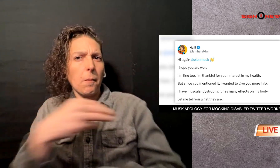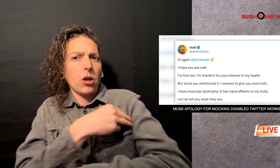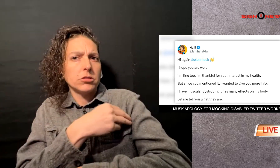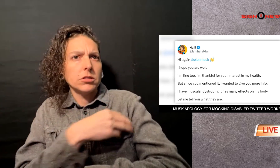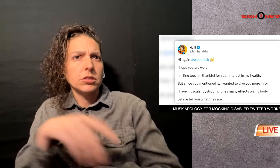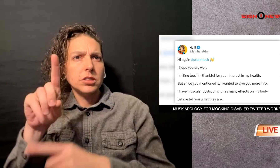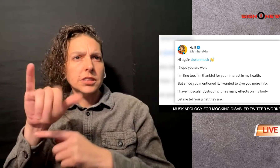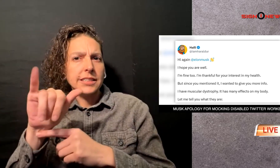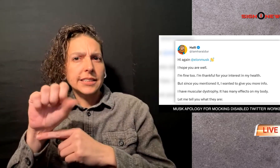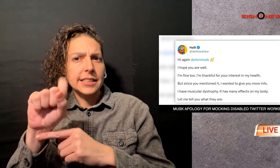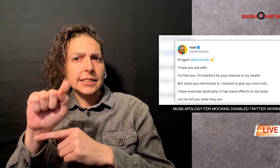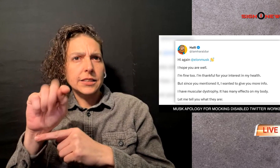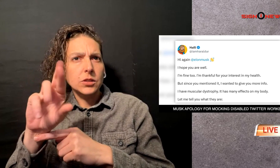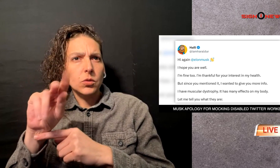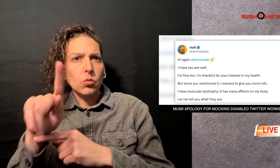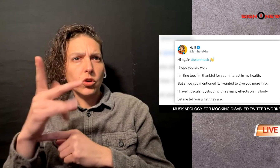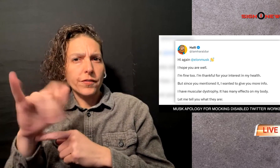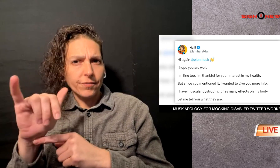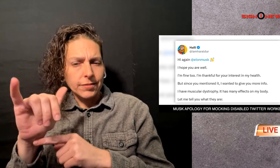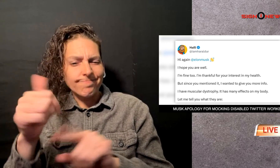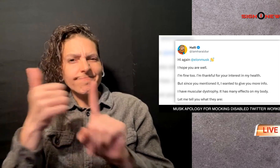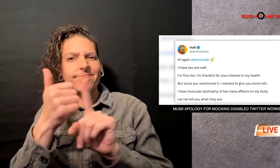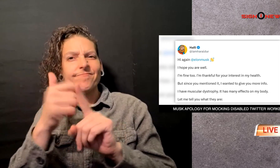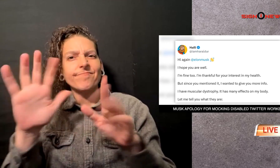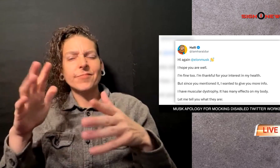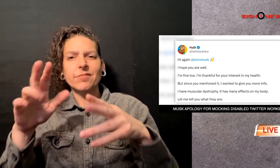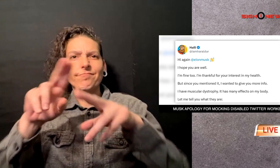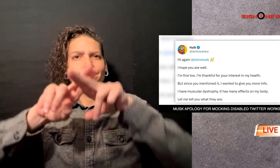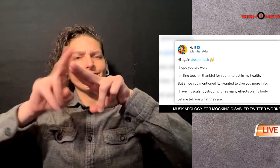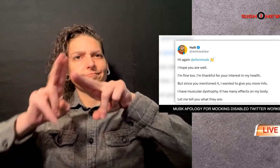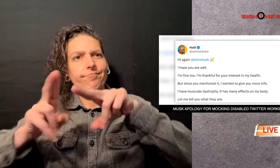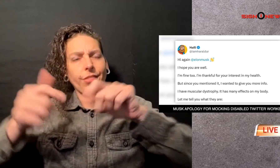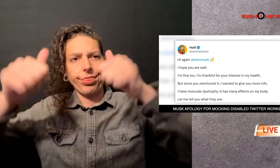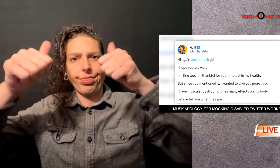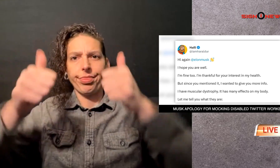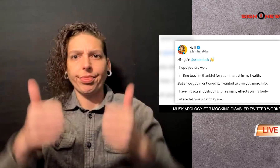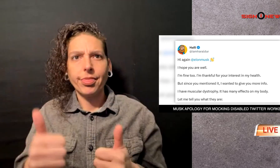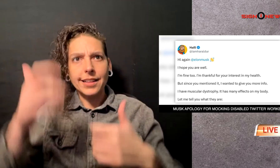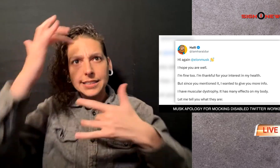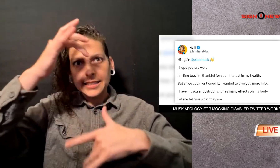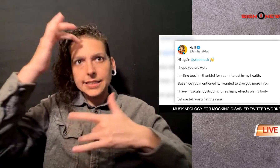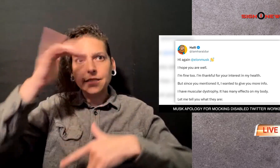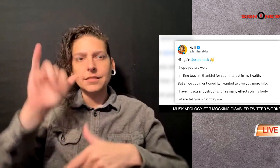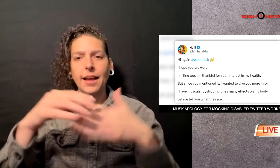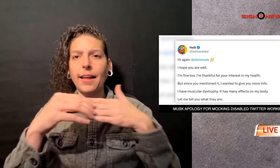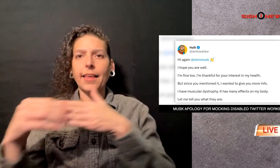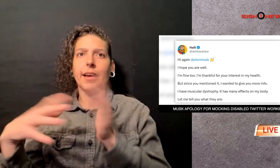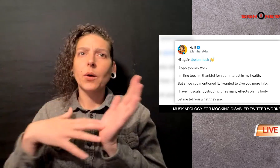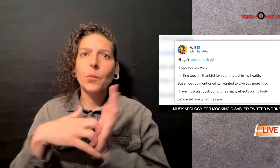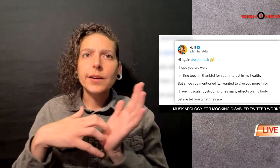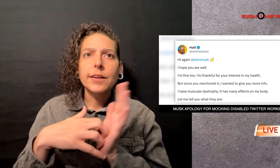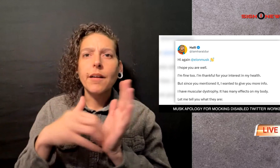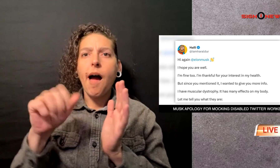muscular dystrophy is a degenerative disease that leads to weakness as a person loses muscle mass